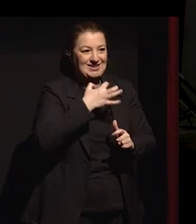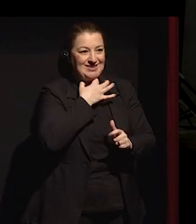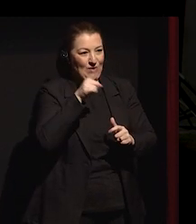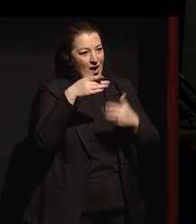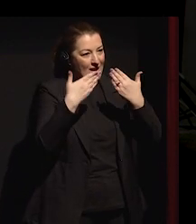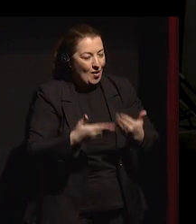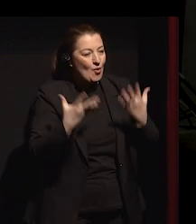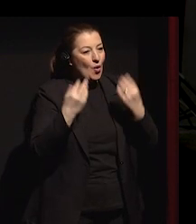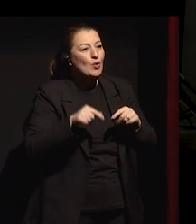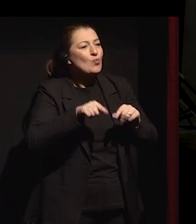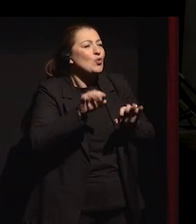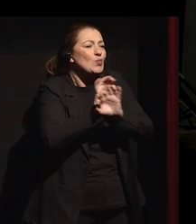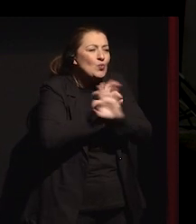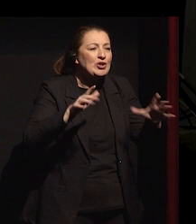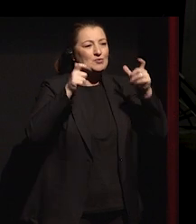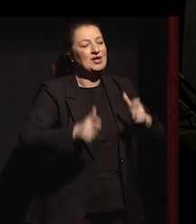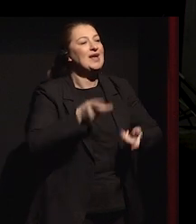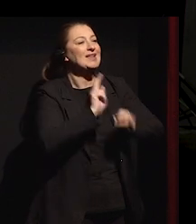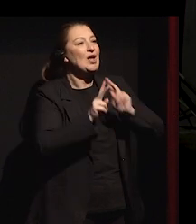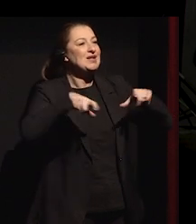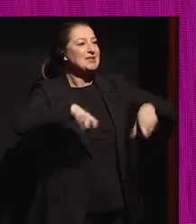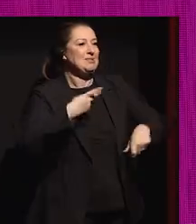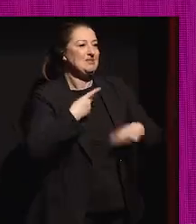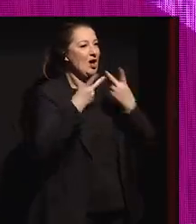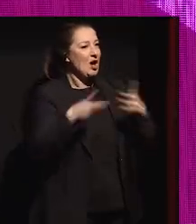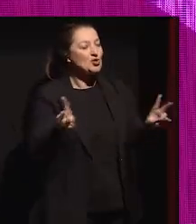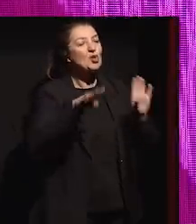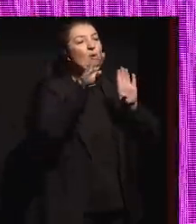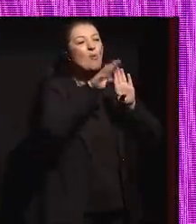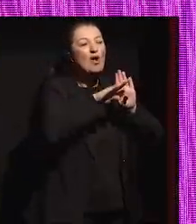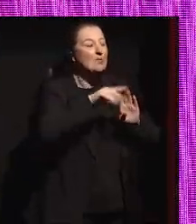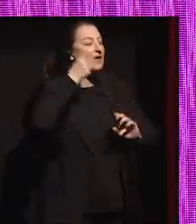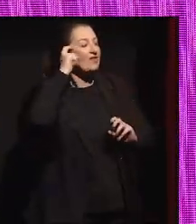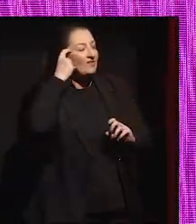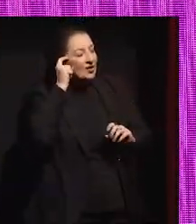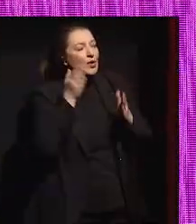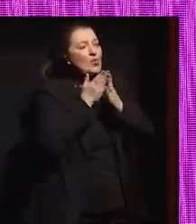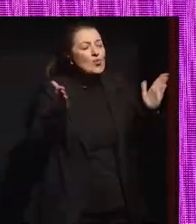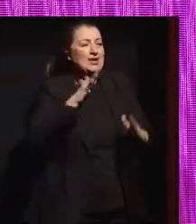in the Gazhane Museum, and allocated the these magnificent City Theaters stage to our use, and she gave her precious ideas for the festival program,